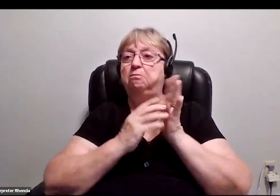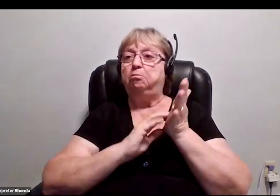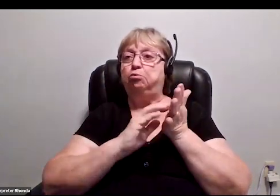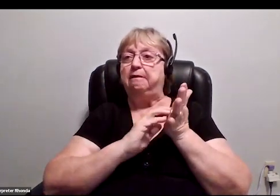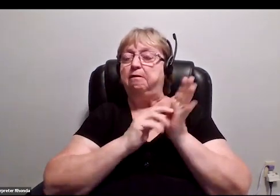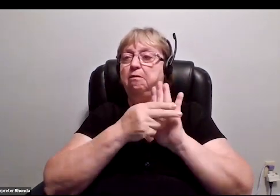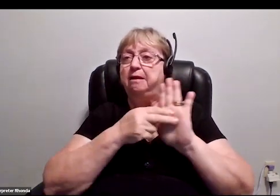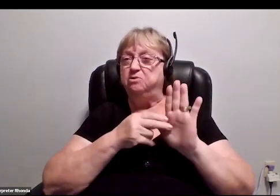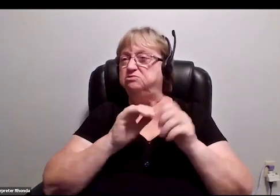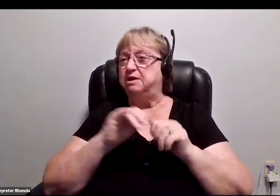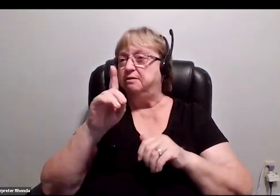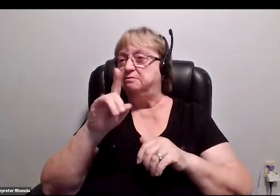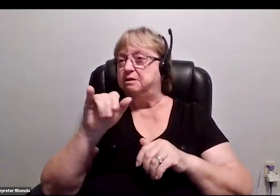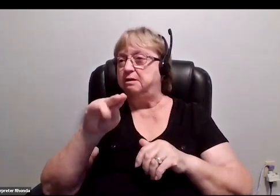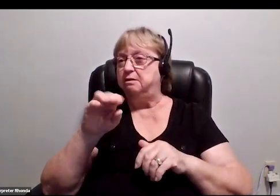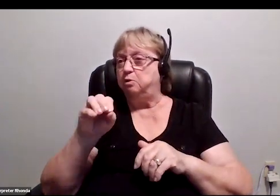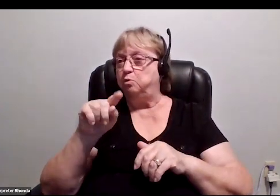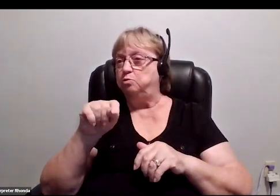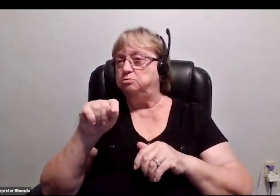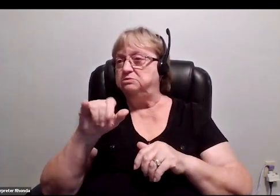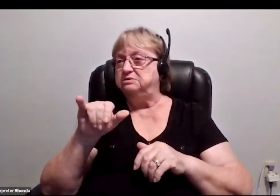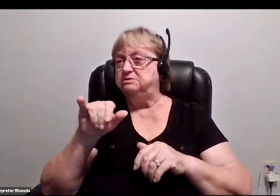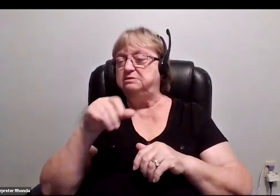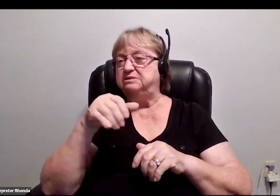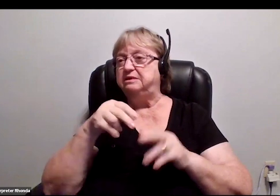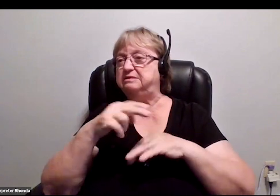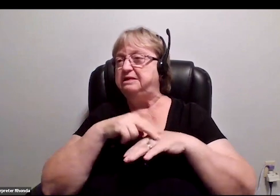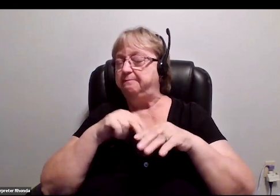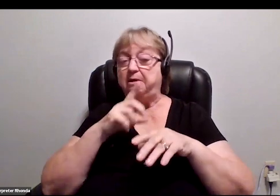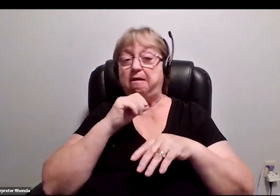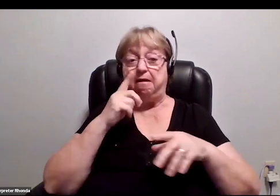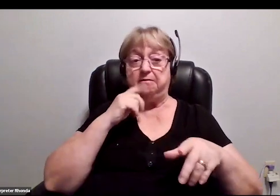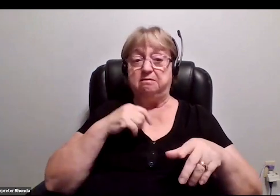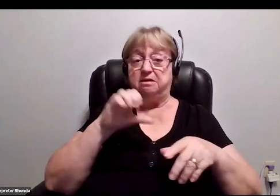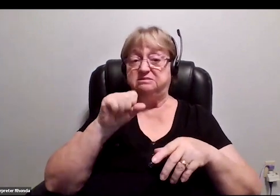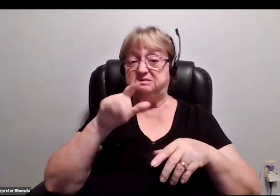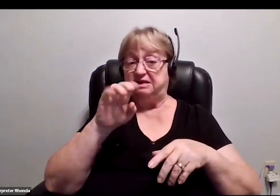with a slate and stylus and have a photo of us using the slate and the labels on a Falcon tube.